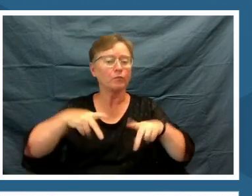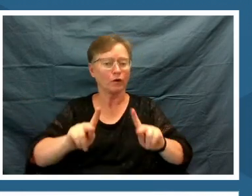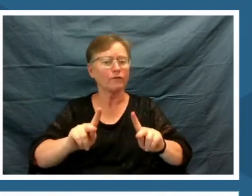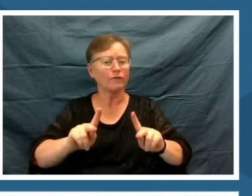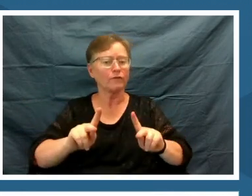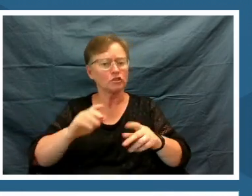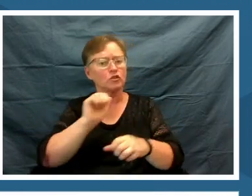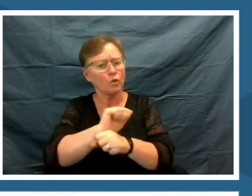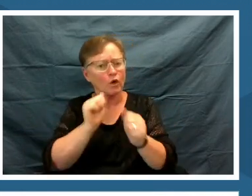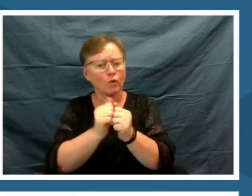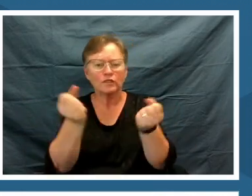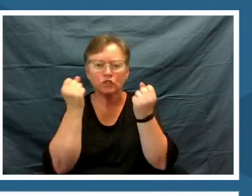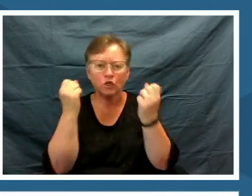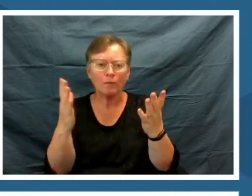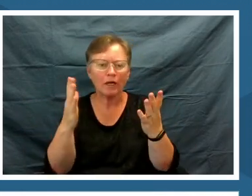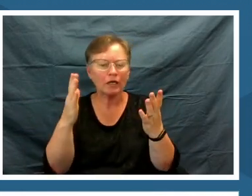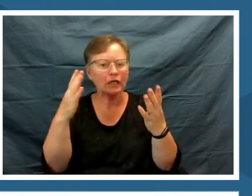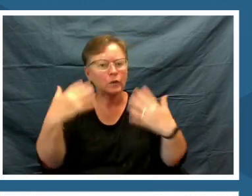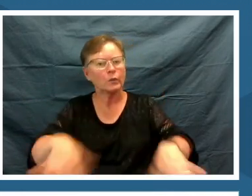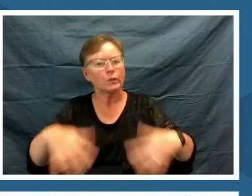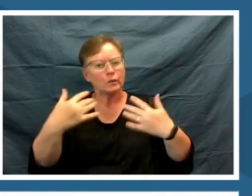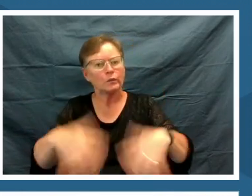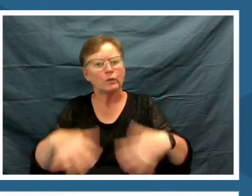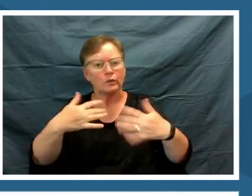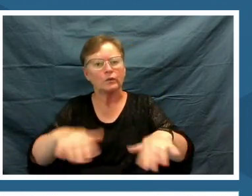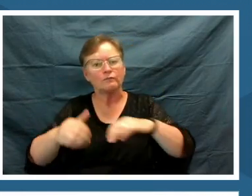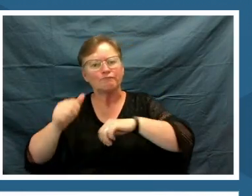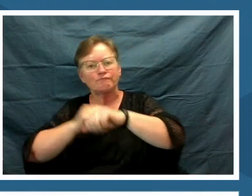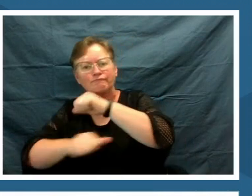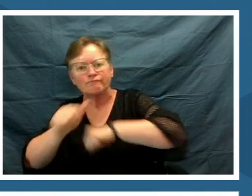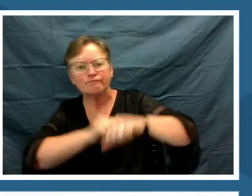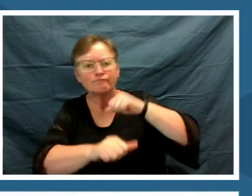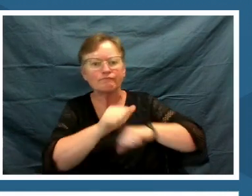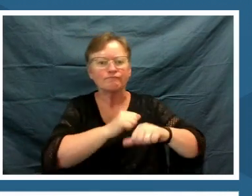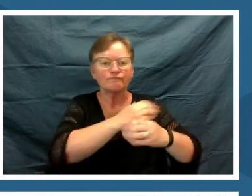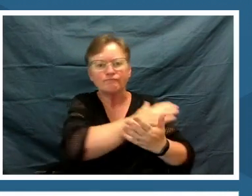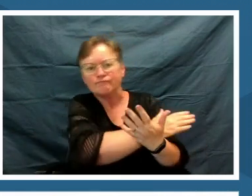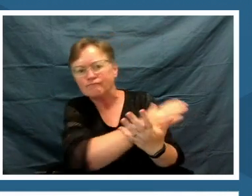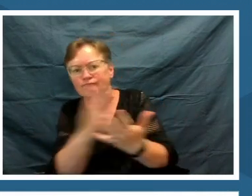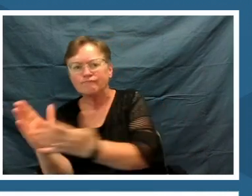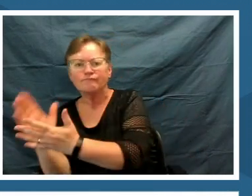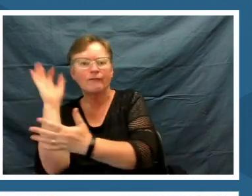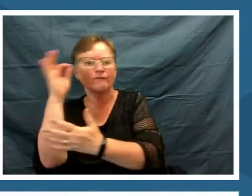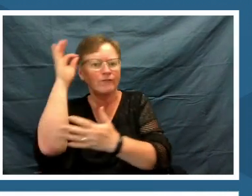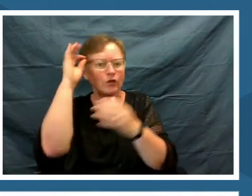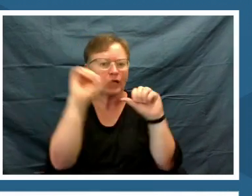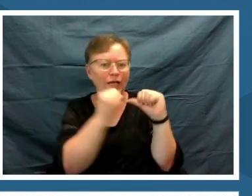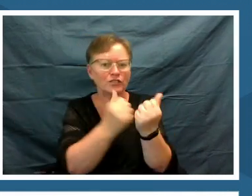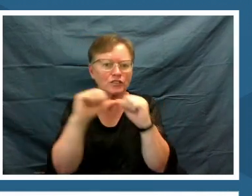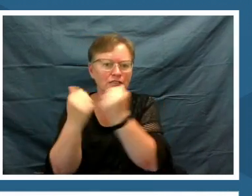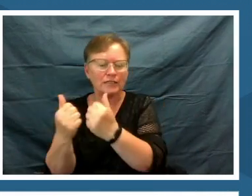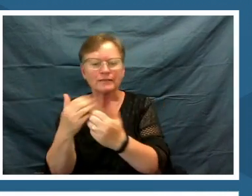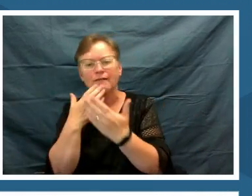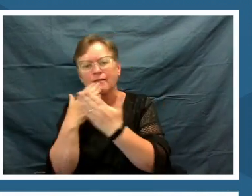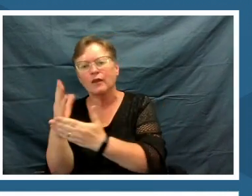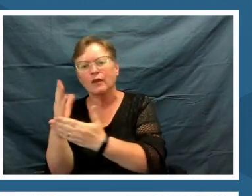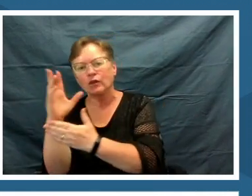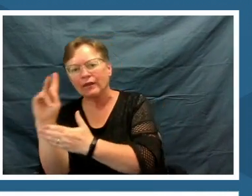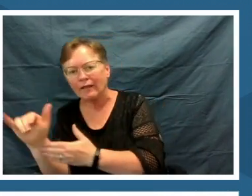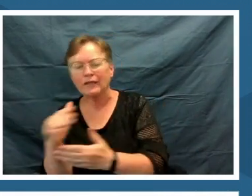colleagues from across the federal agencies um thank you kelly thank you trey dr